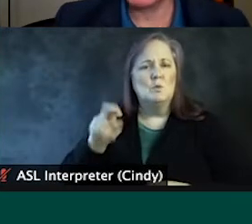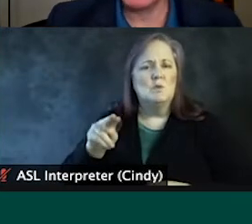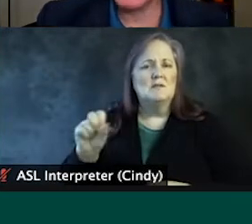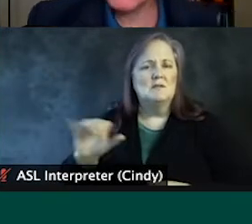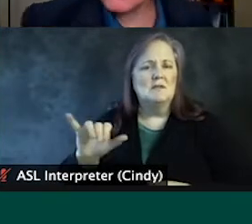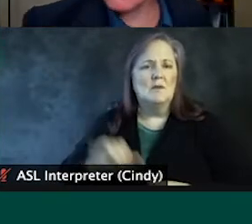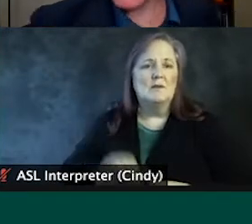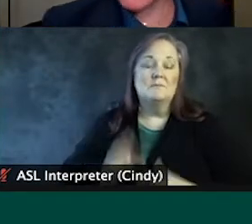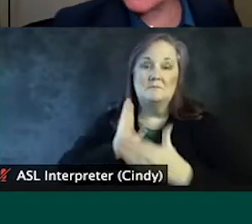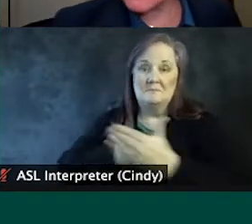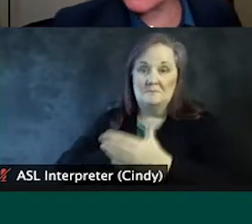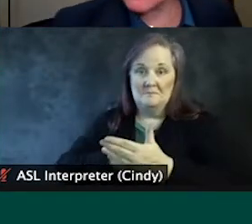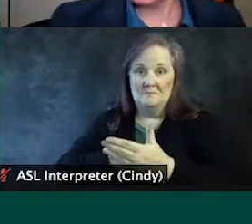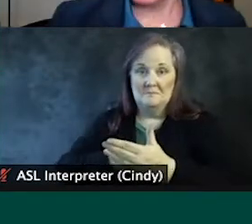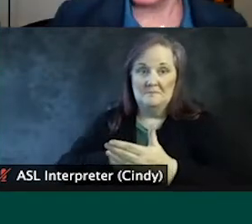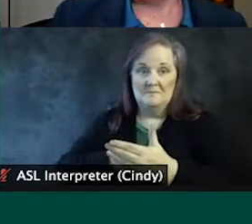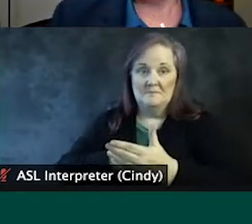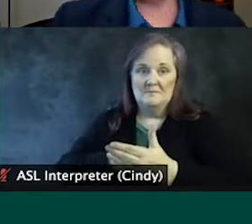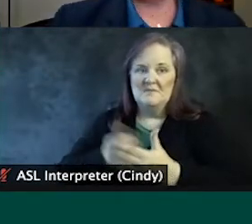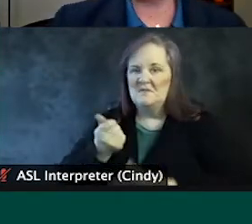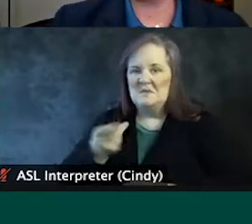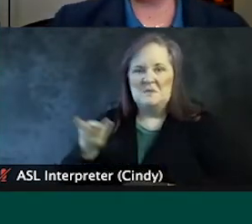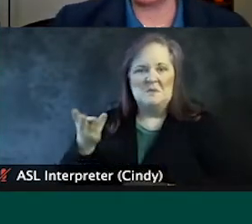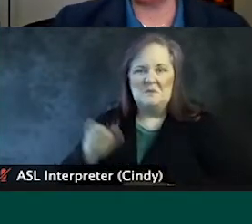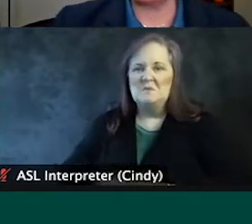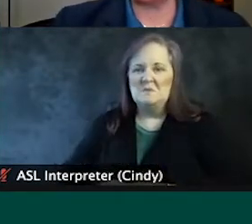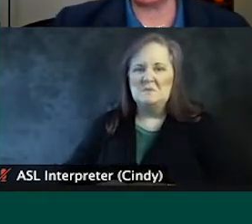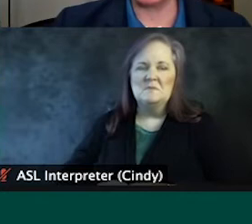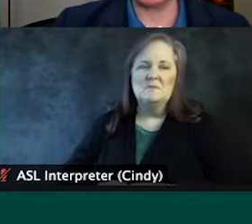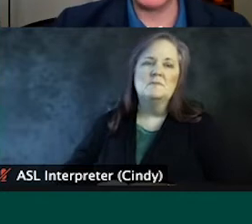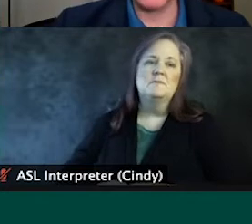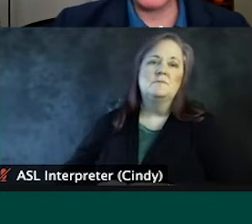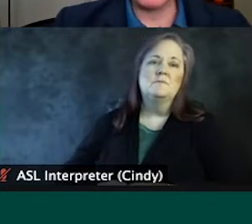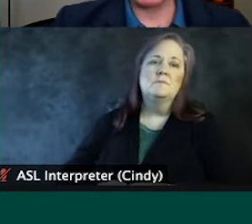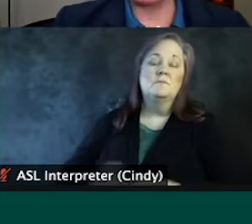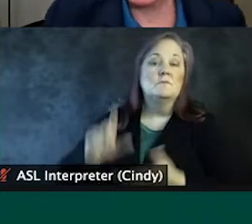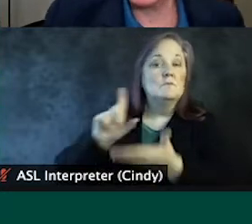Okay, questions on Prop 18? Is there an estimate for how many people this would enfranchise? Come back.